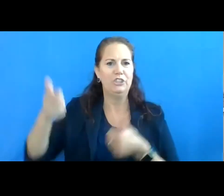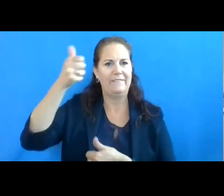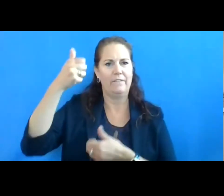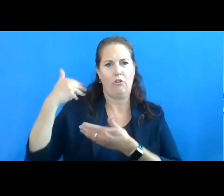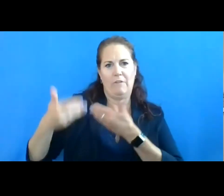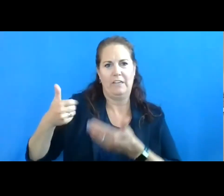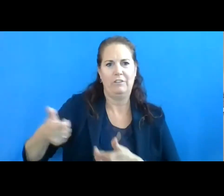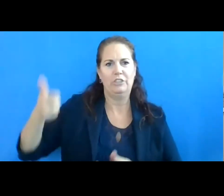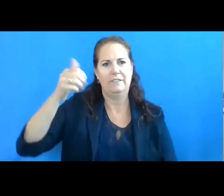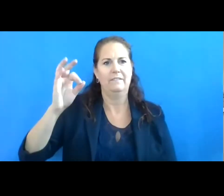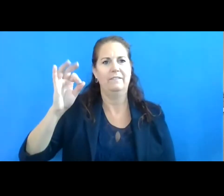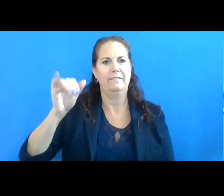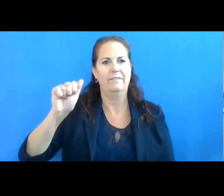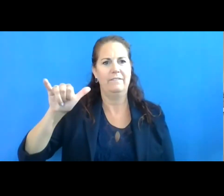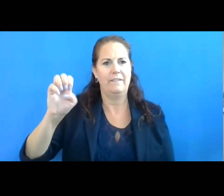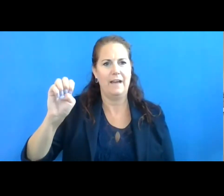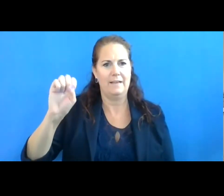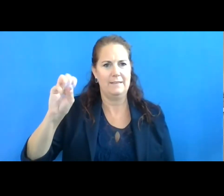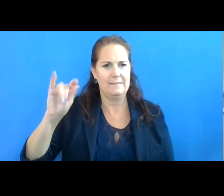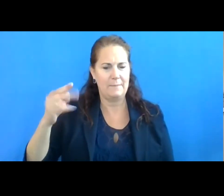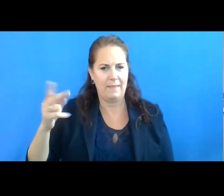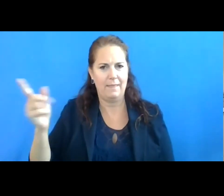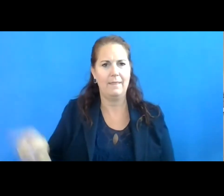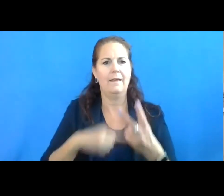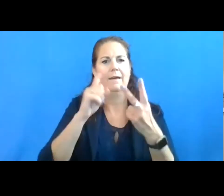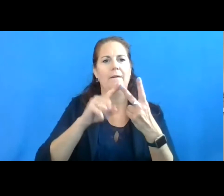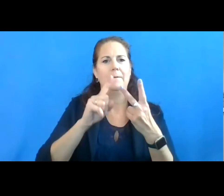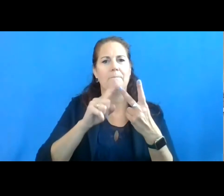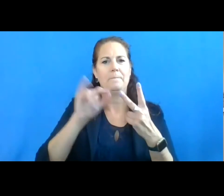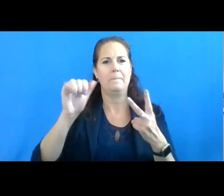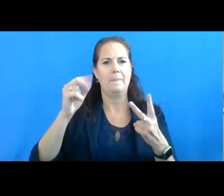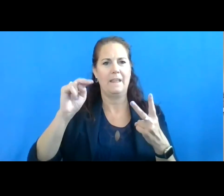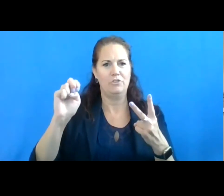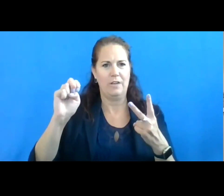her name was Fy Smith and the other was Jane Smith.